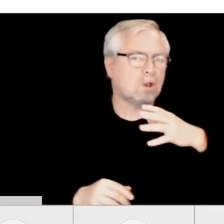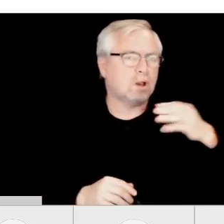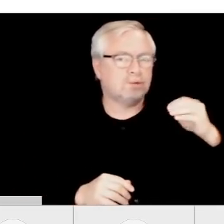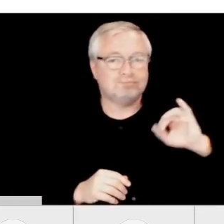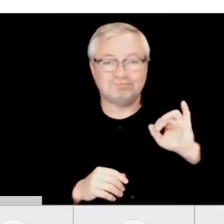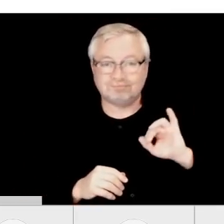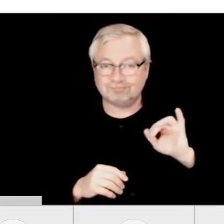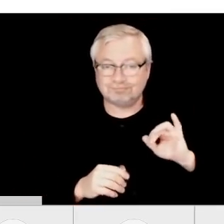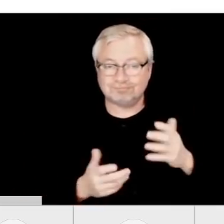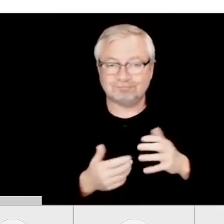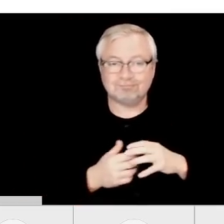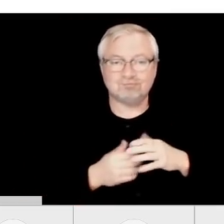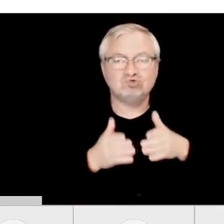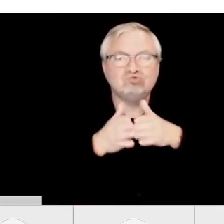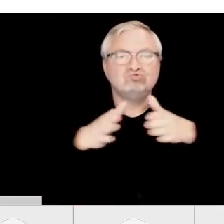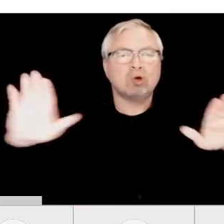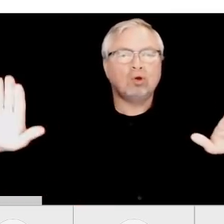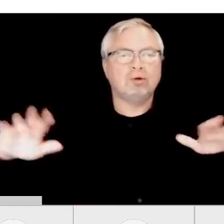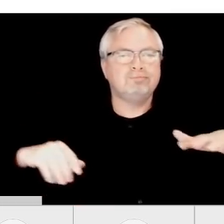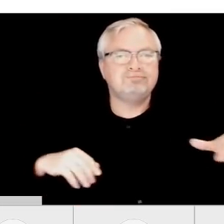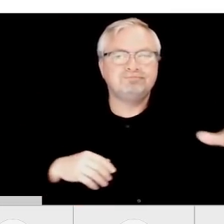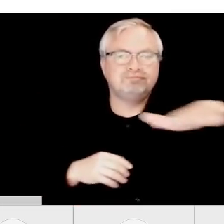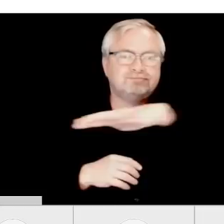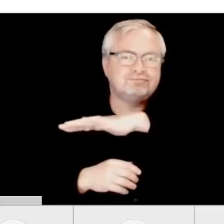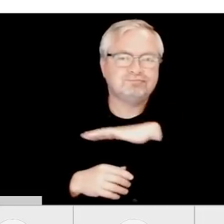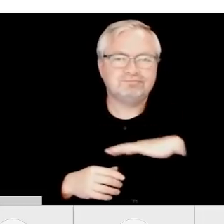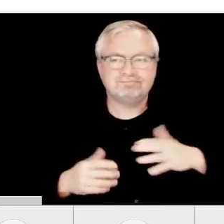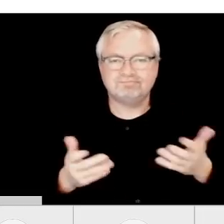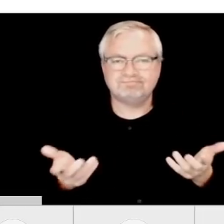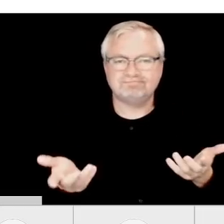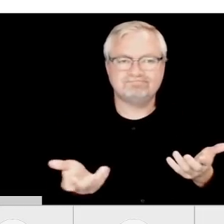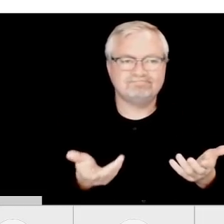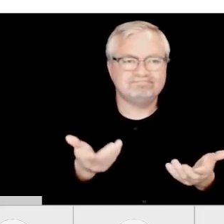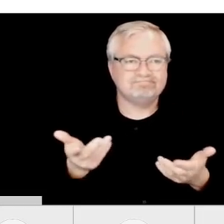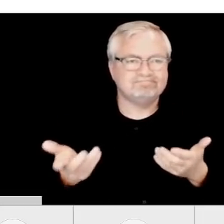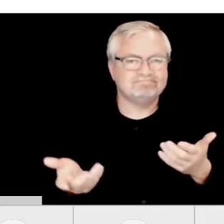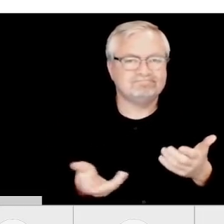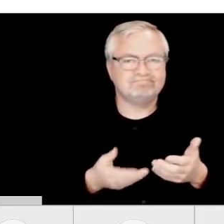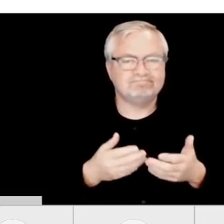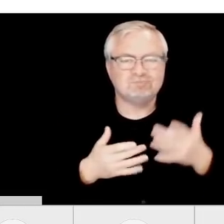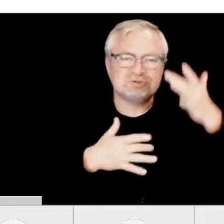generally the disease [indiscernible] and disease kinetics.